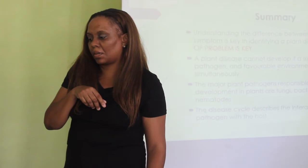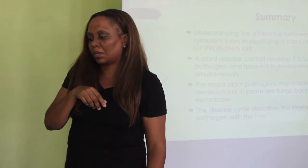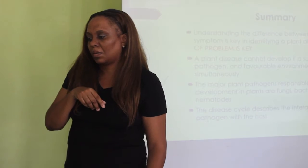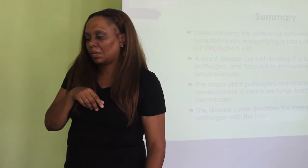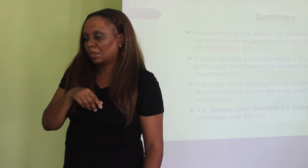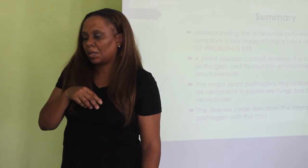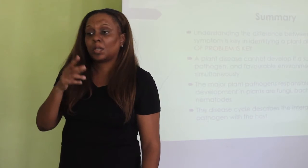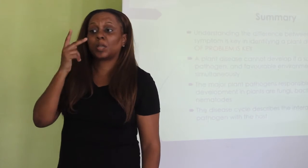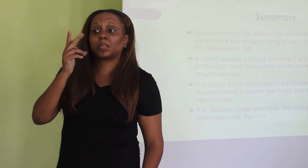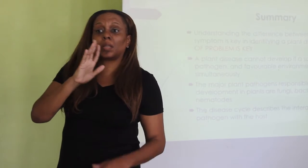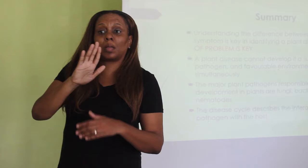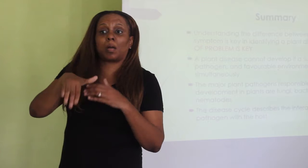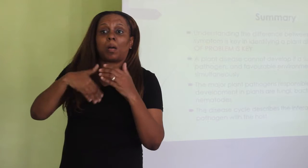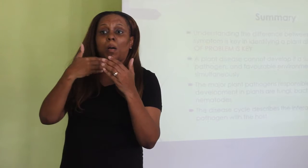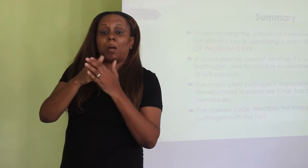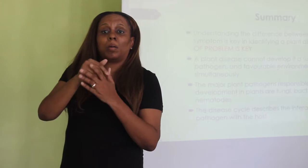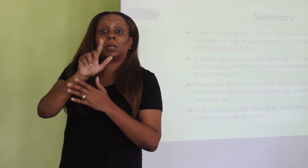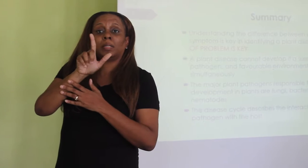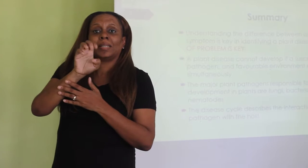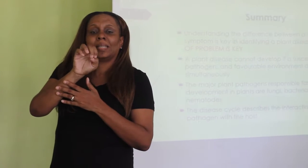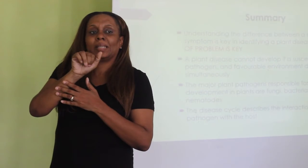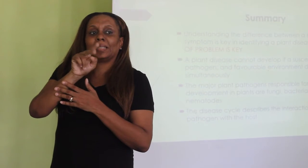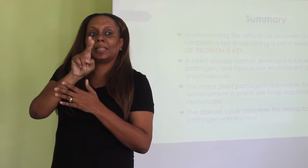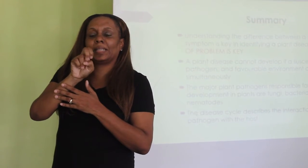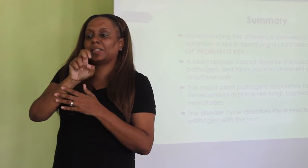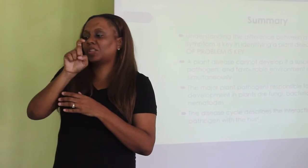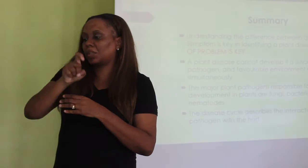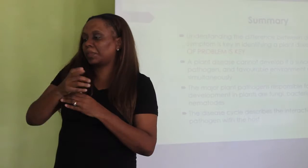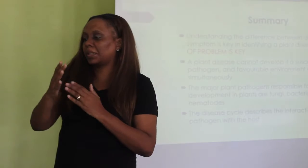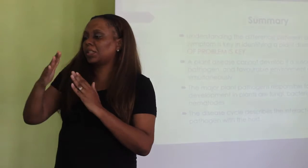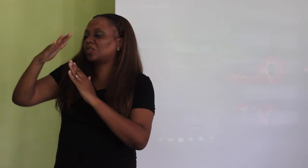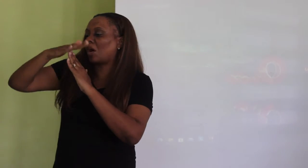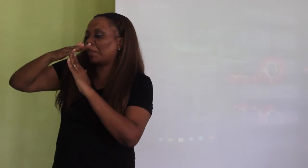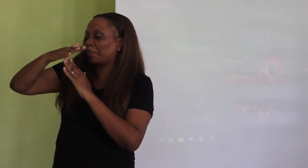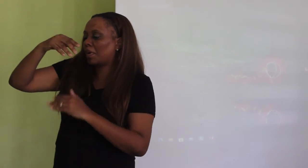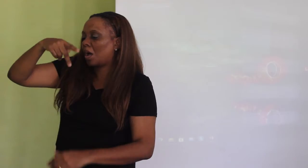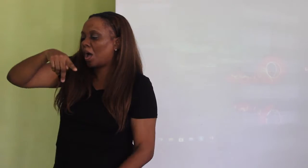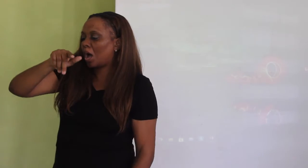all the leaves were where as soon as they caught the bungee top the leaves came off and left the